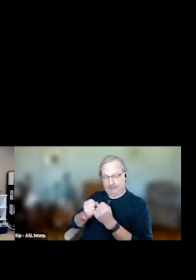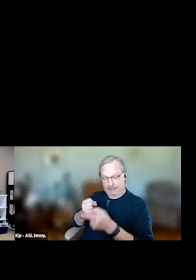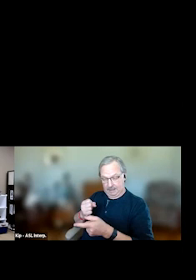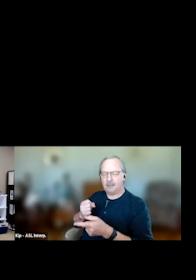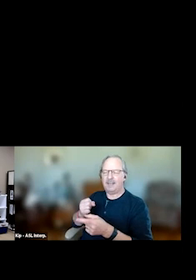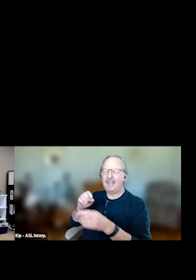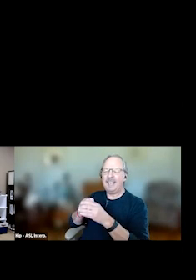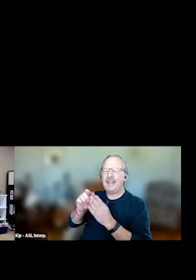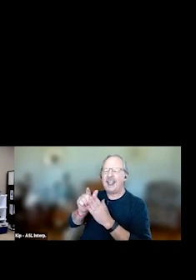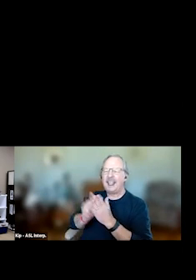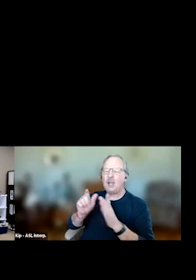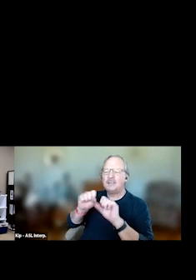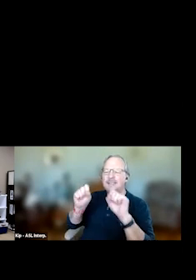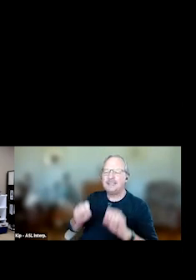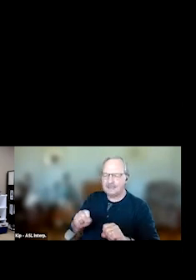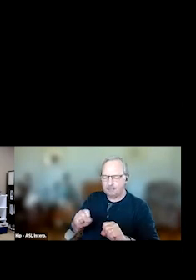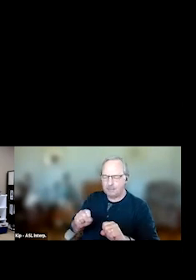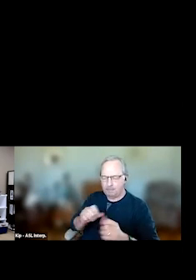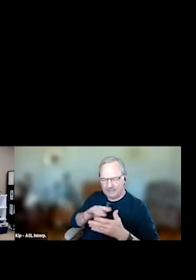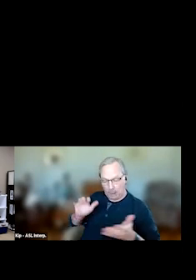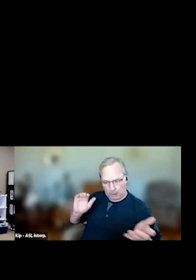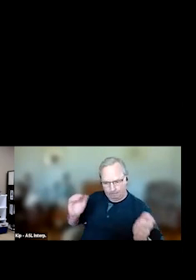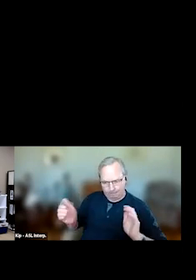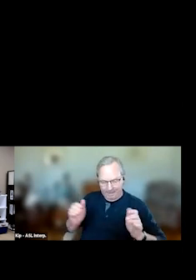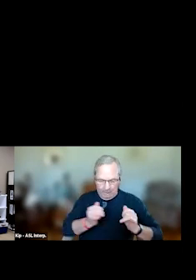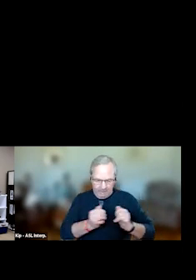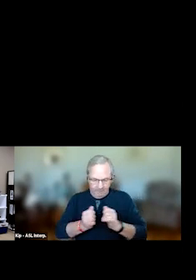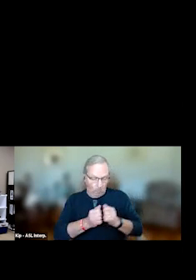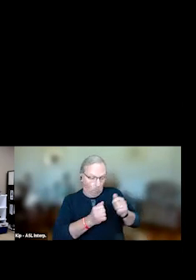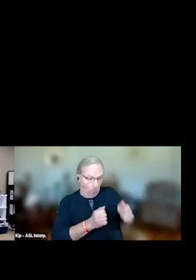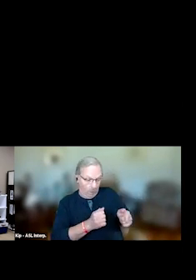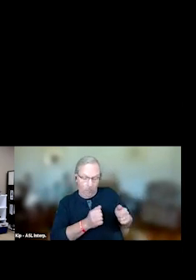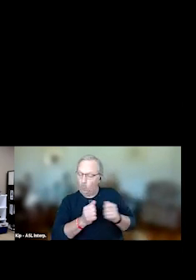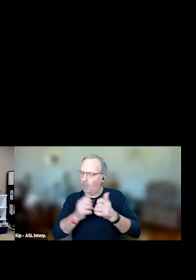There have been some studies that compare individuals with and without psychosis that committed the same